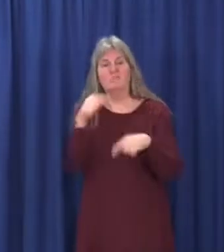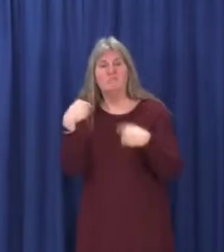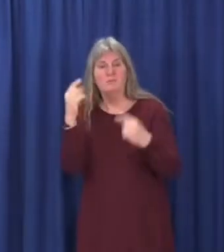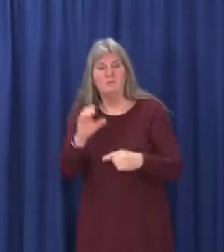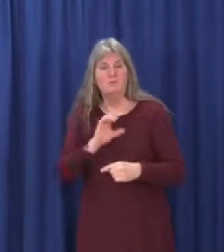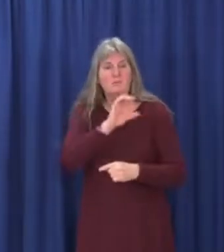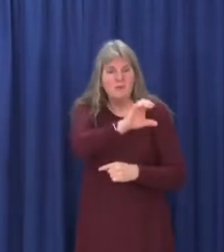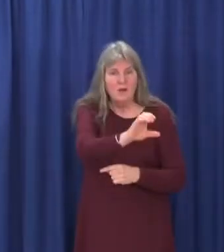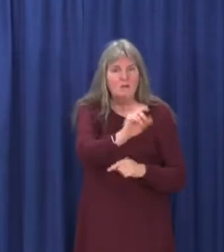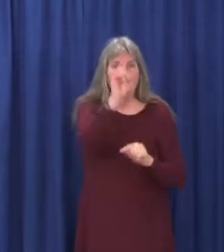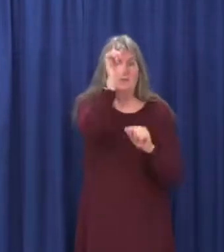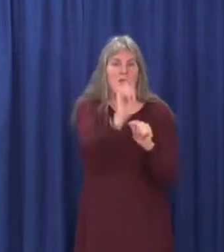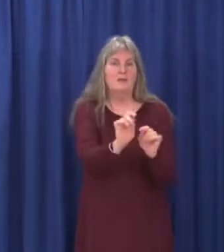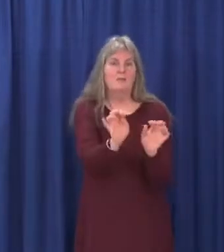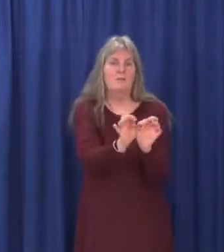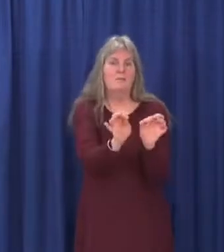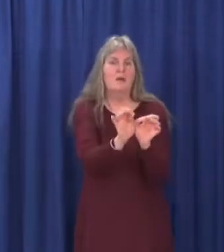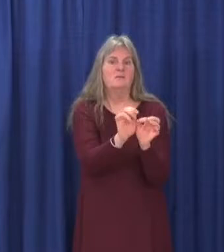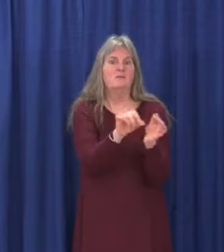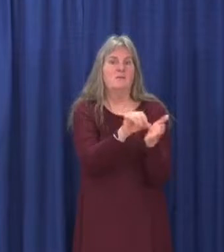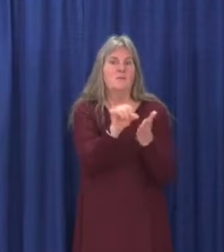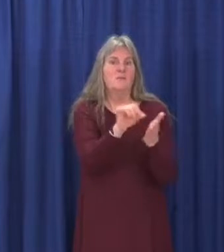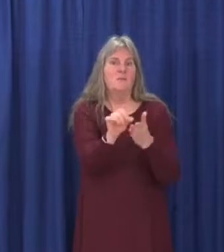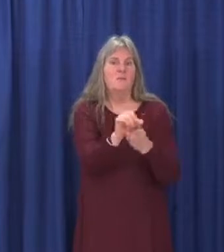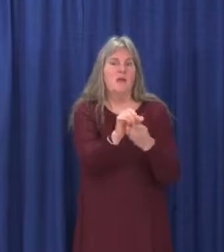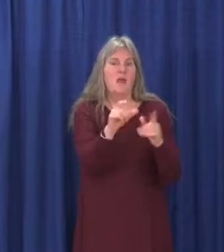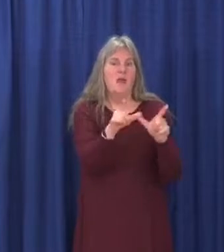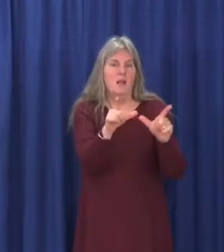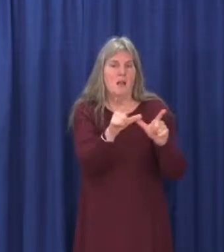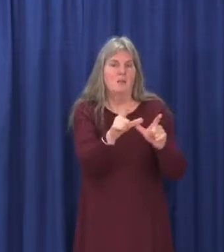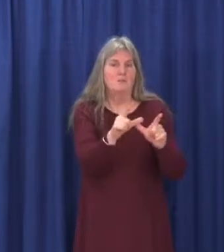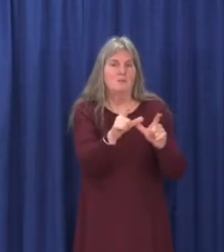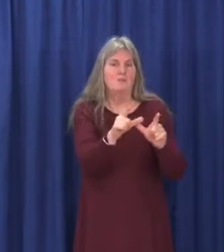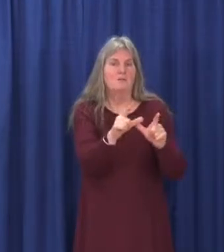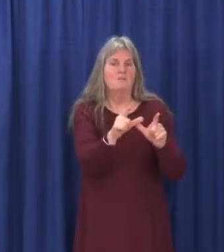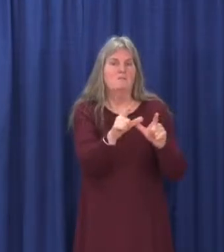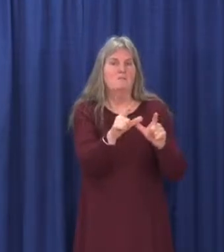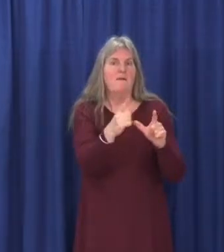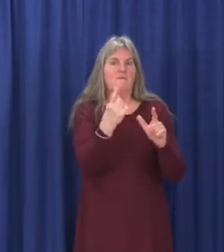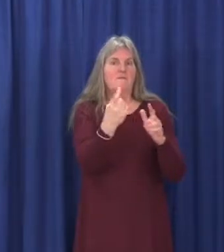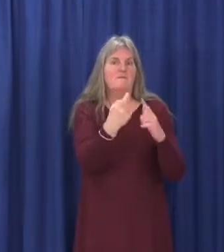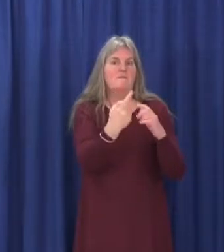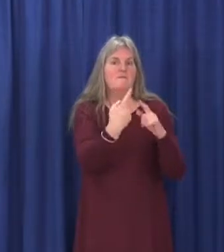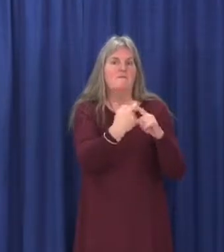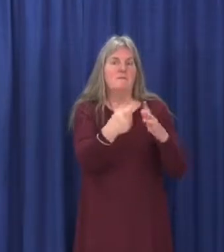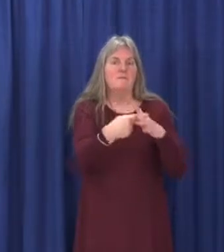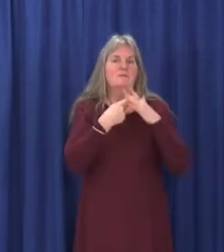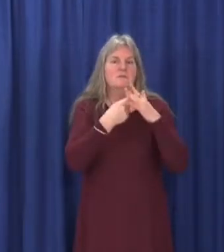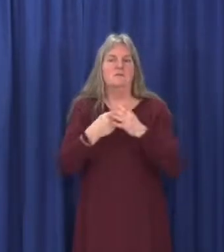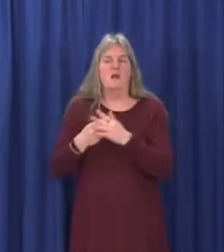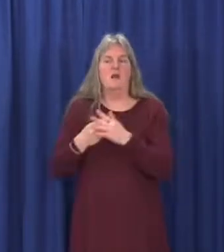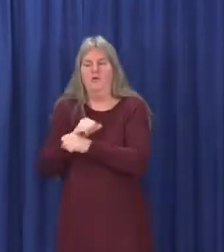through a variety of initiatives since the pandemic began. And again, we're pleased to continue providing these supports.